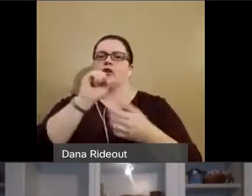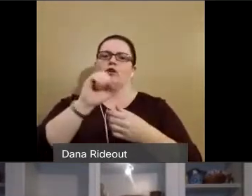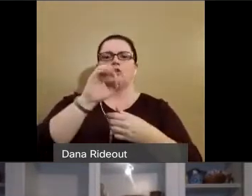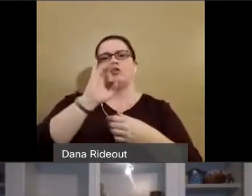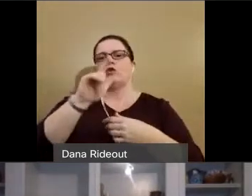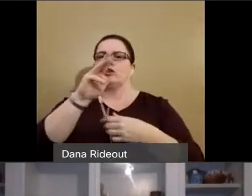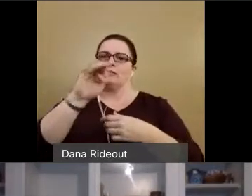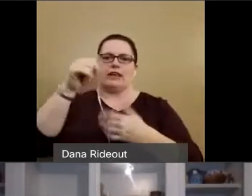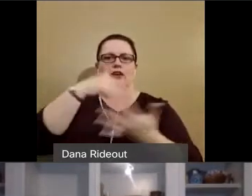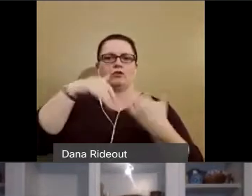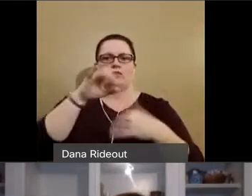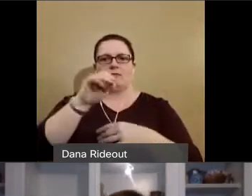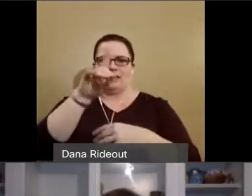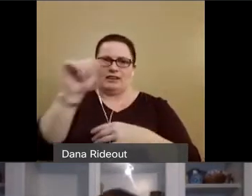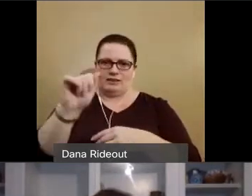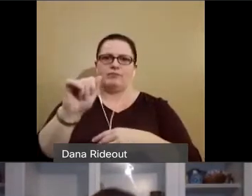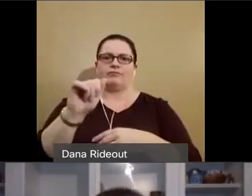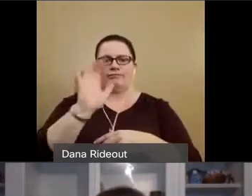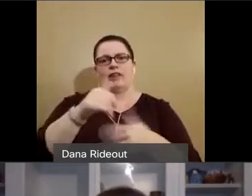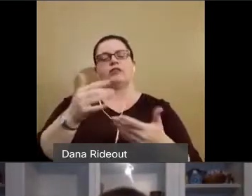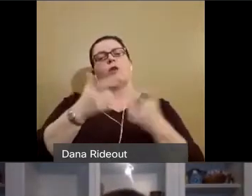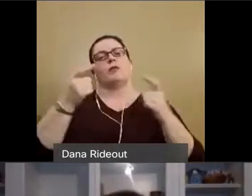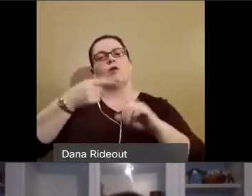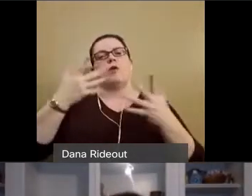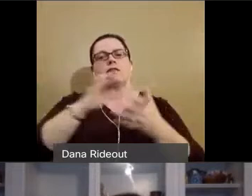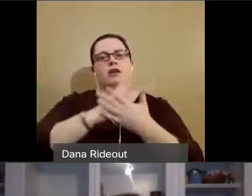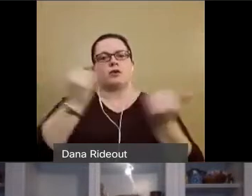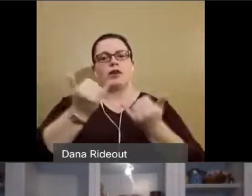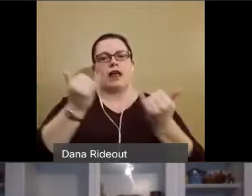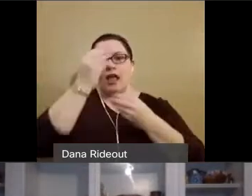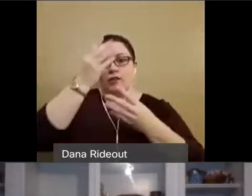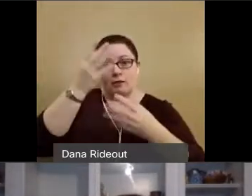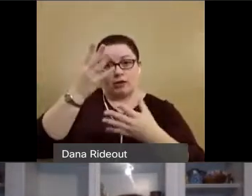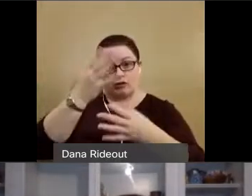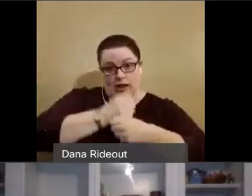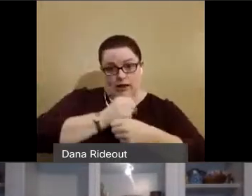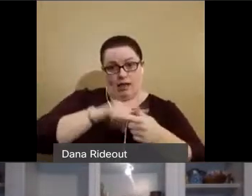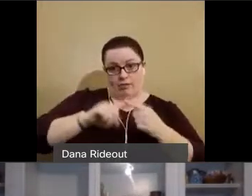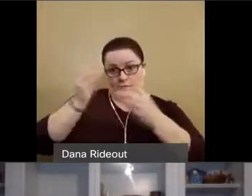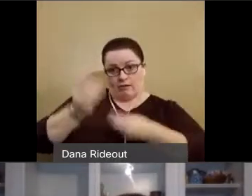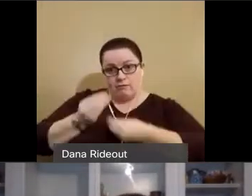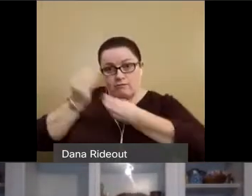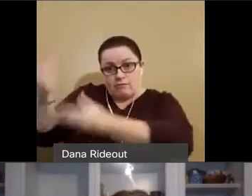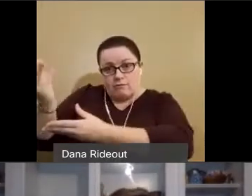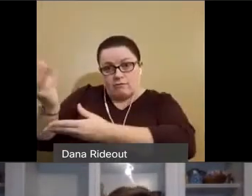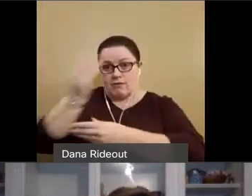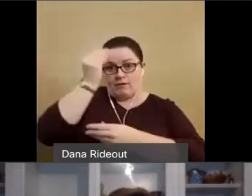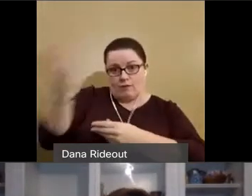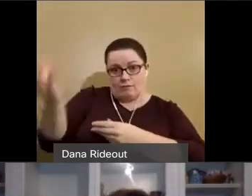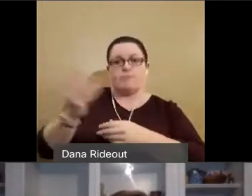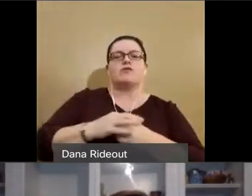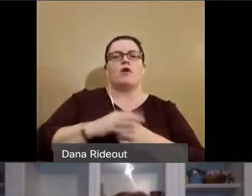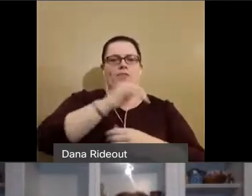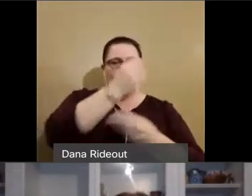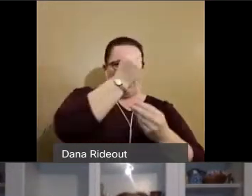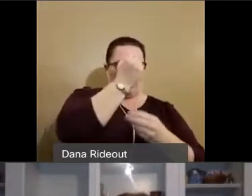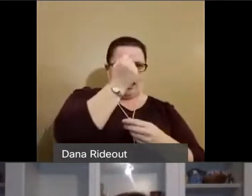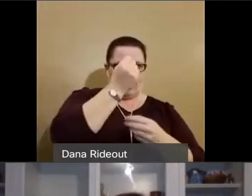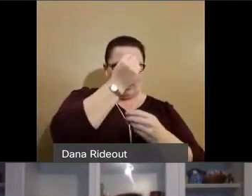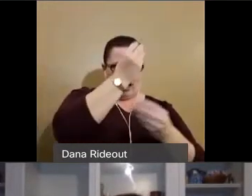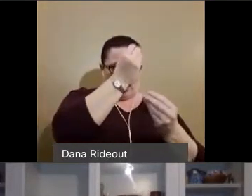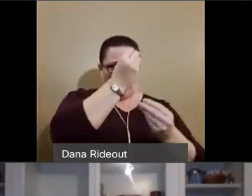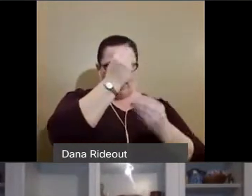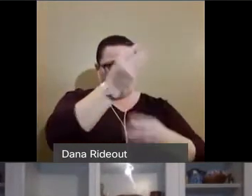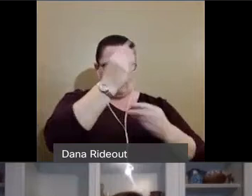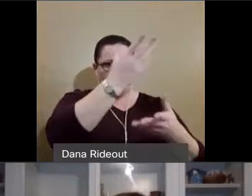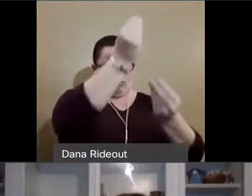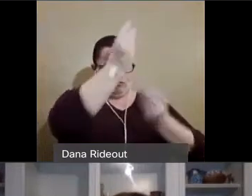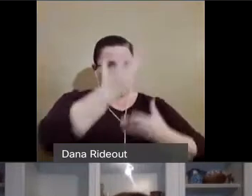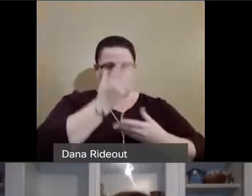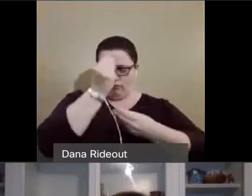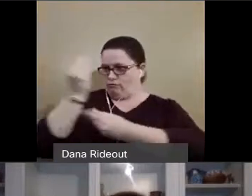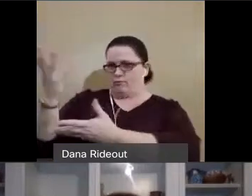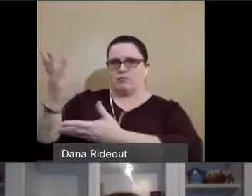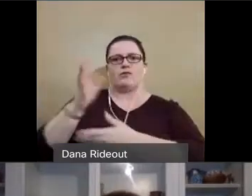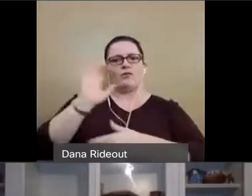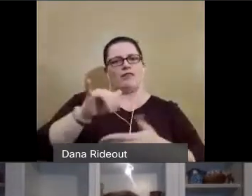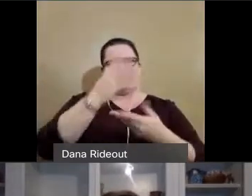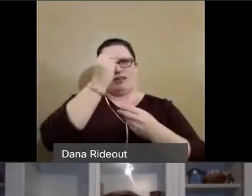How the information that we receive, and the information that we pass on, and how we understand that information, because that's a lot of what I do is trying to process that how does this help us make medical decisions?